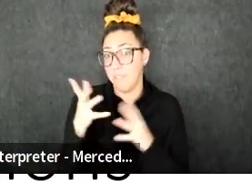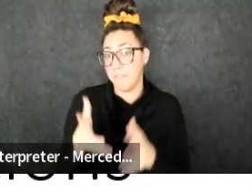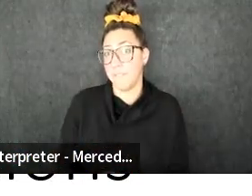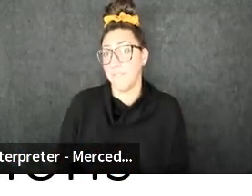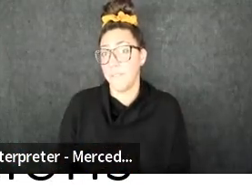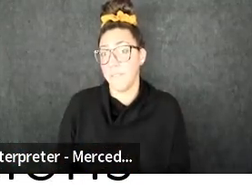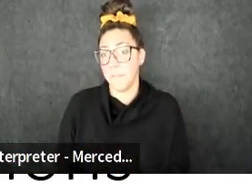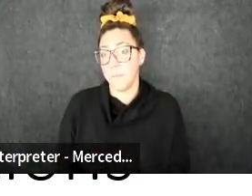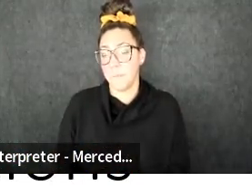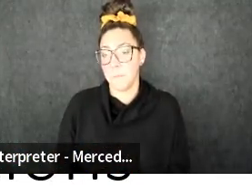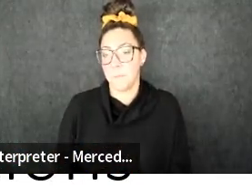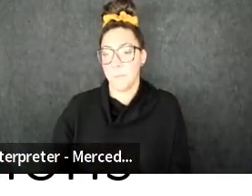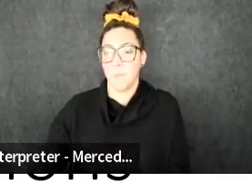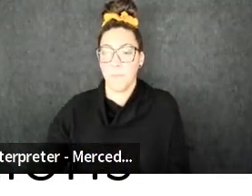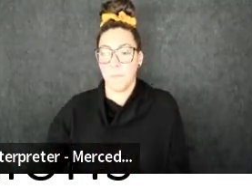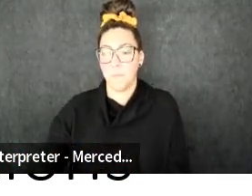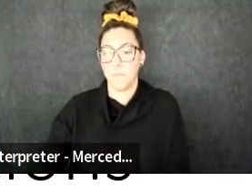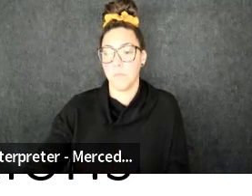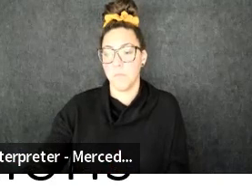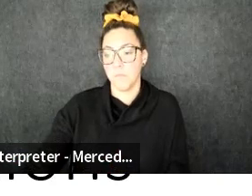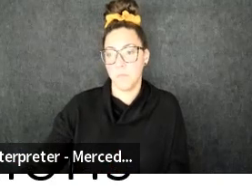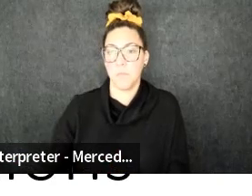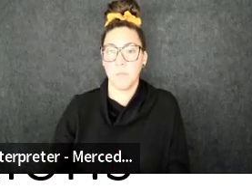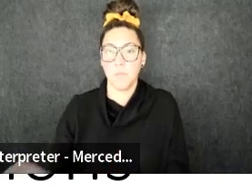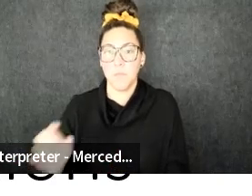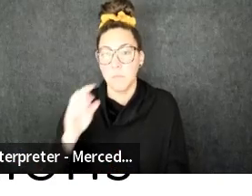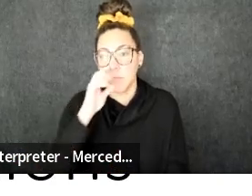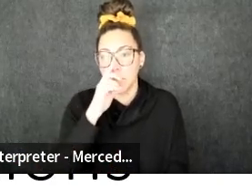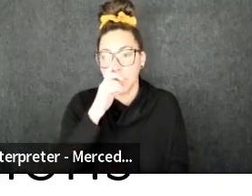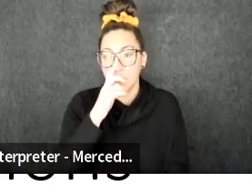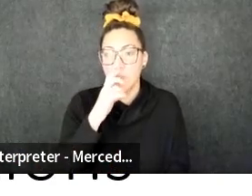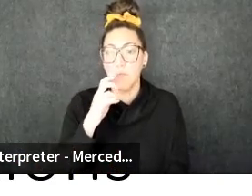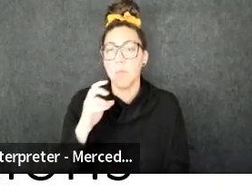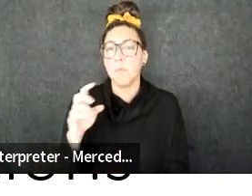I just wanted to say thank you Natasha for the presentation. It was helpful